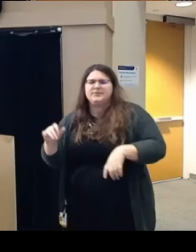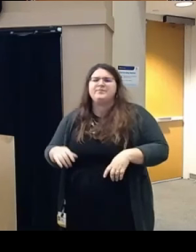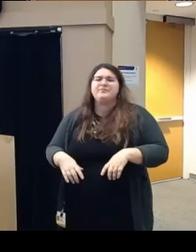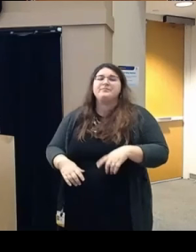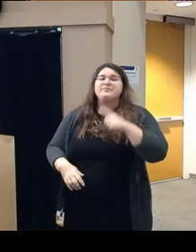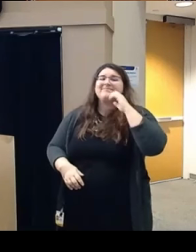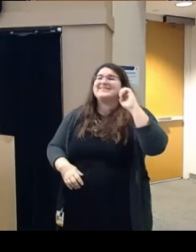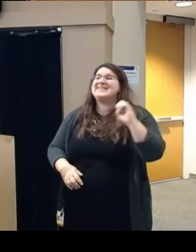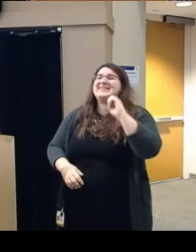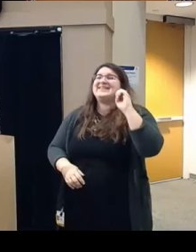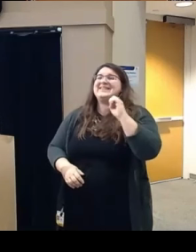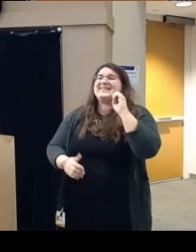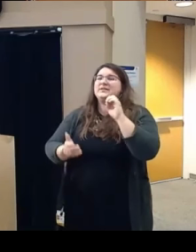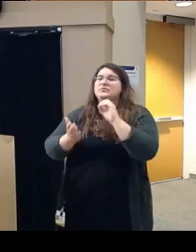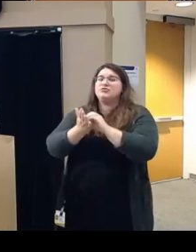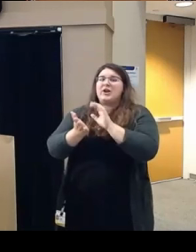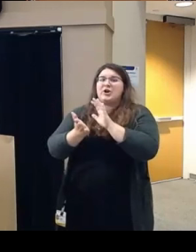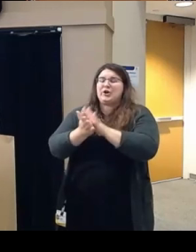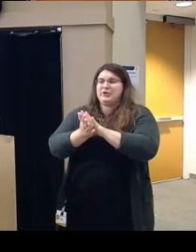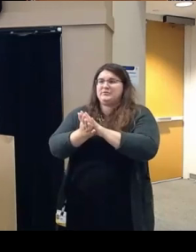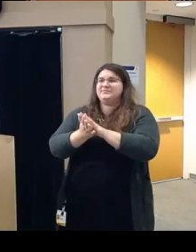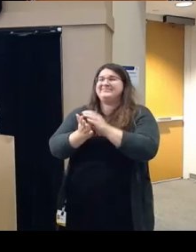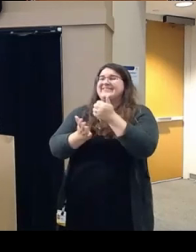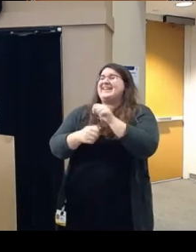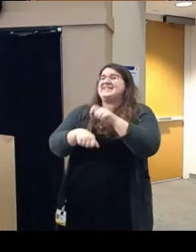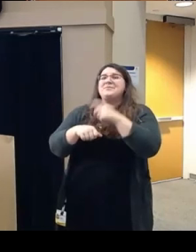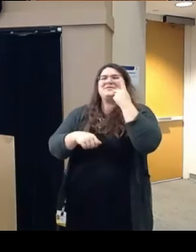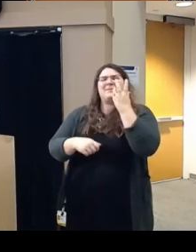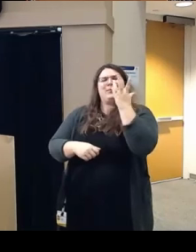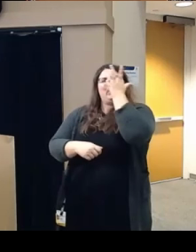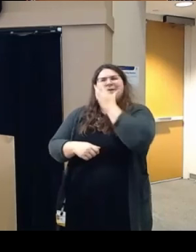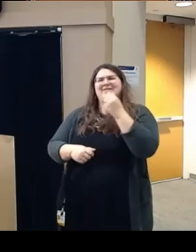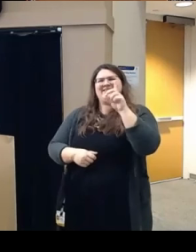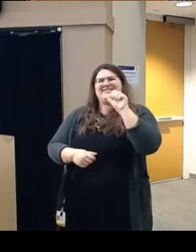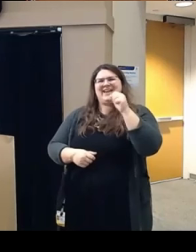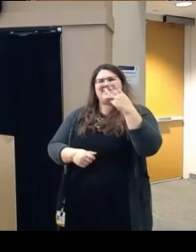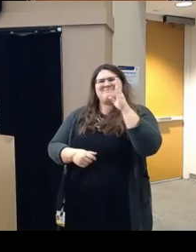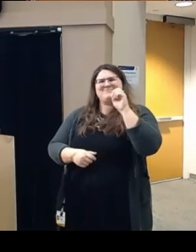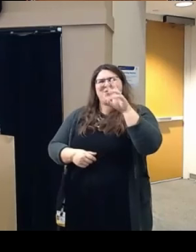you see a pretty a pretty dashboard like this um there are reports behind the scene that are